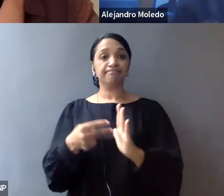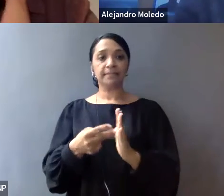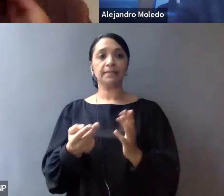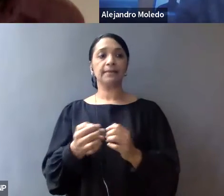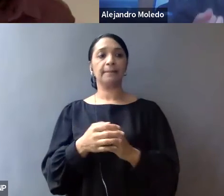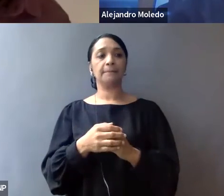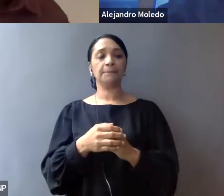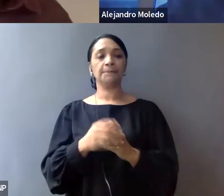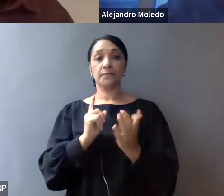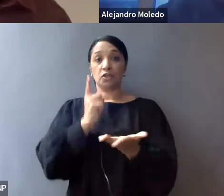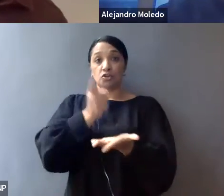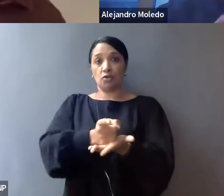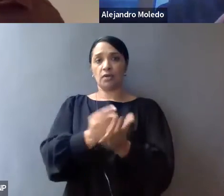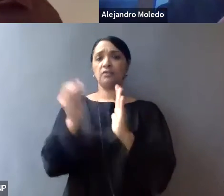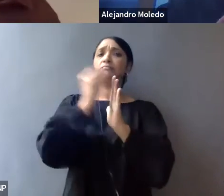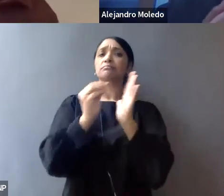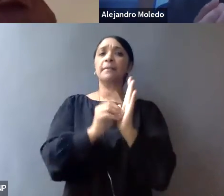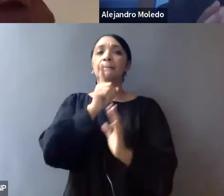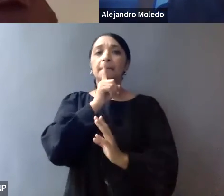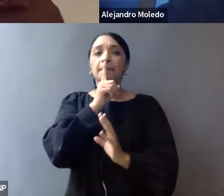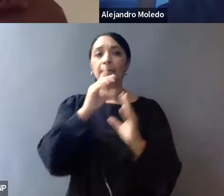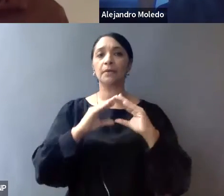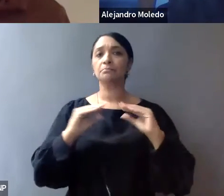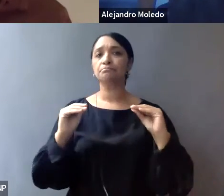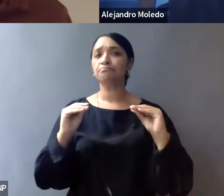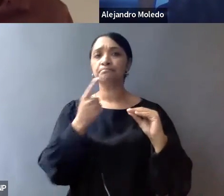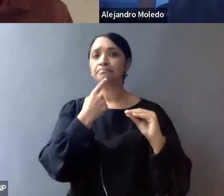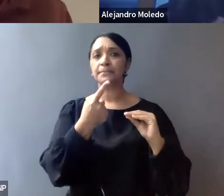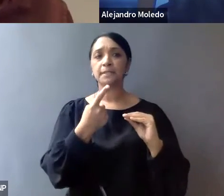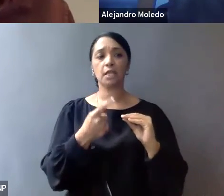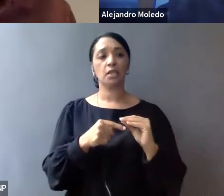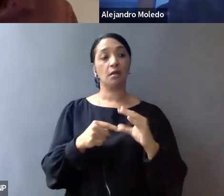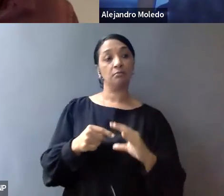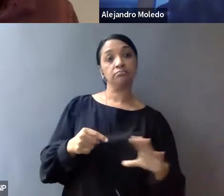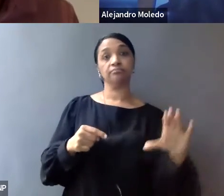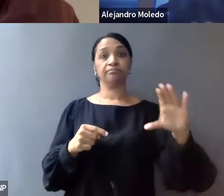The directive does not create preferential treatment or special condition.